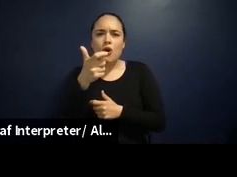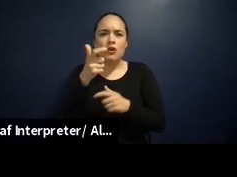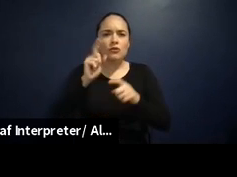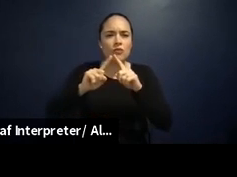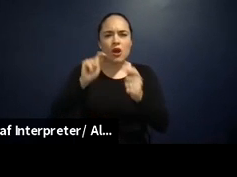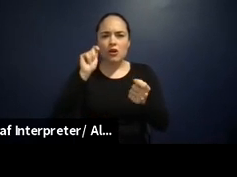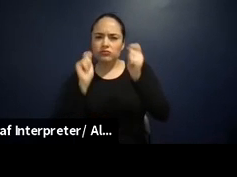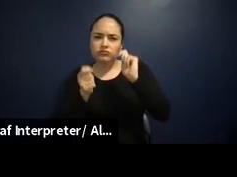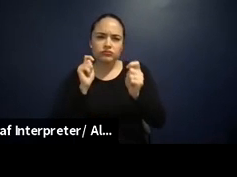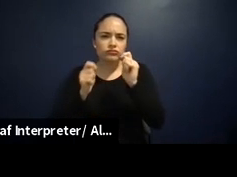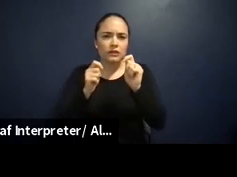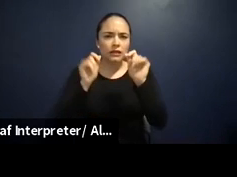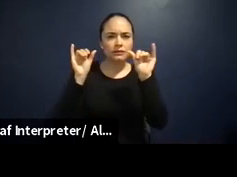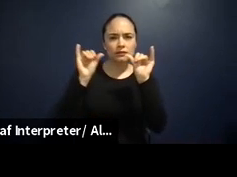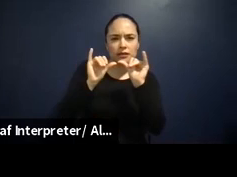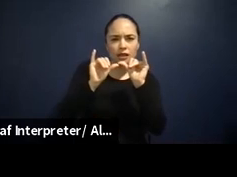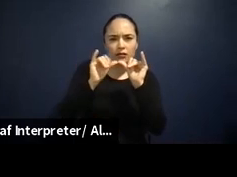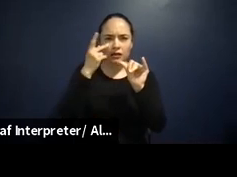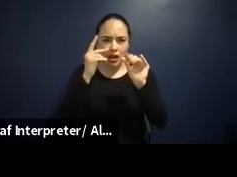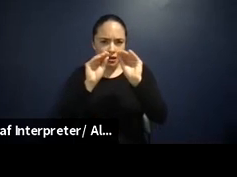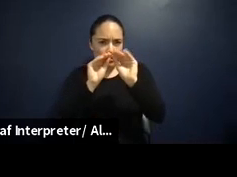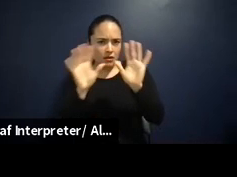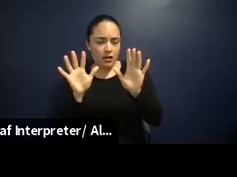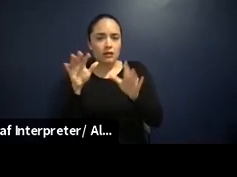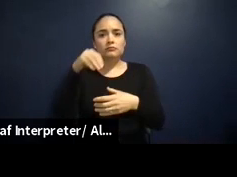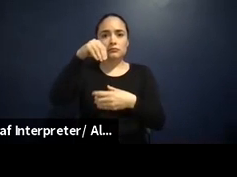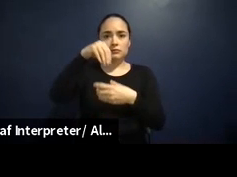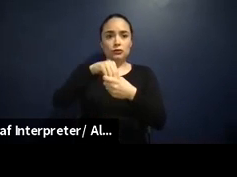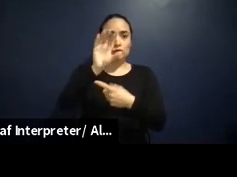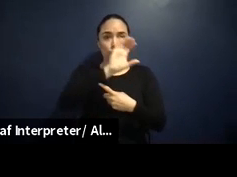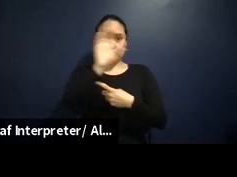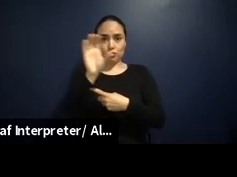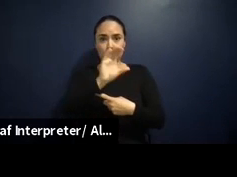you're in Zoom, a little slider in between the screen share and our videos, and you should be